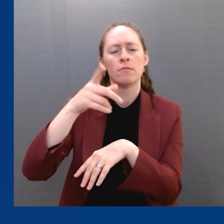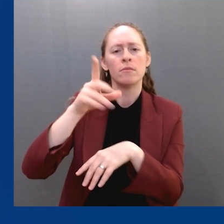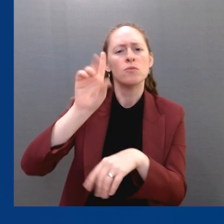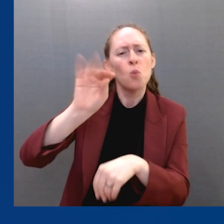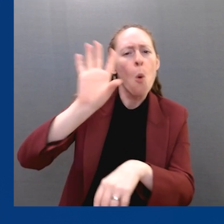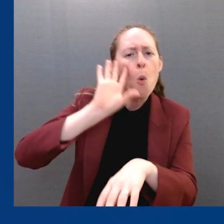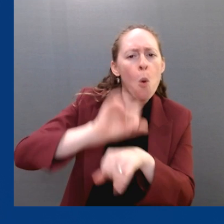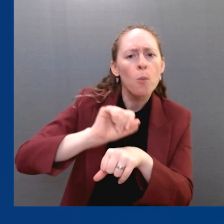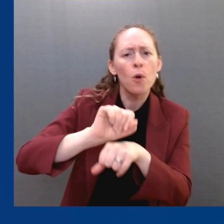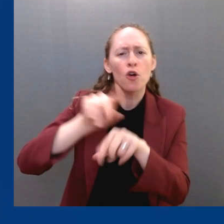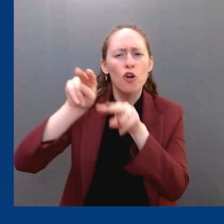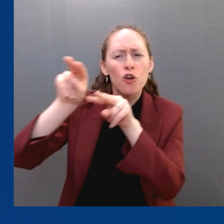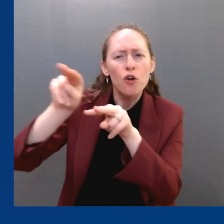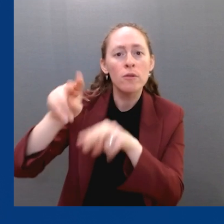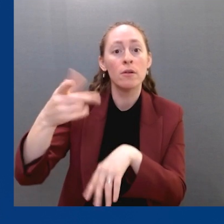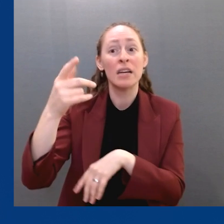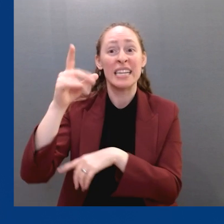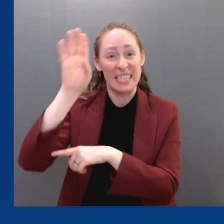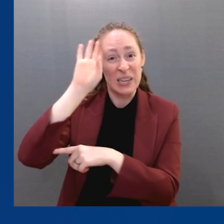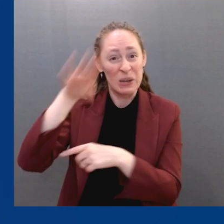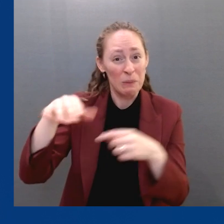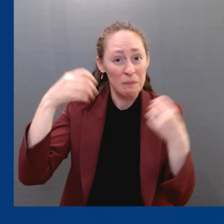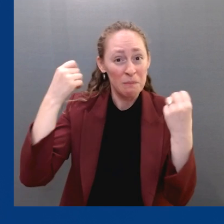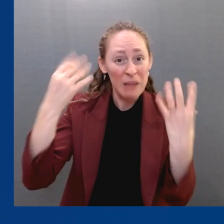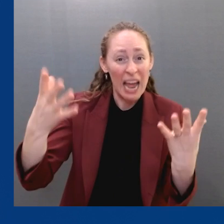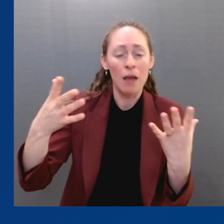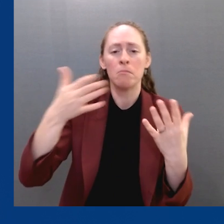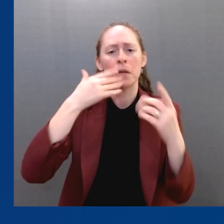depending upon the density of infection in the community.